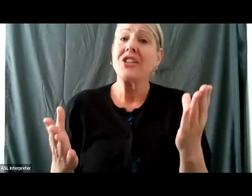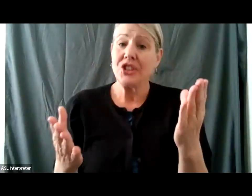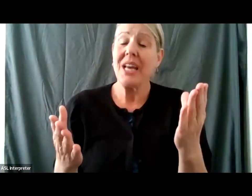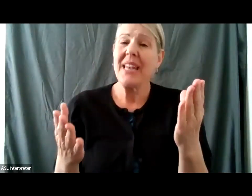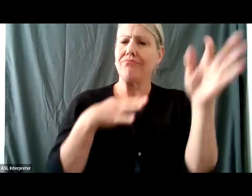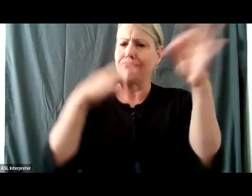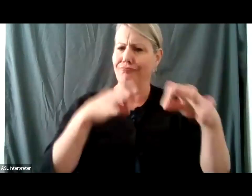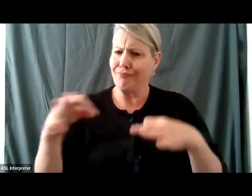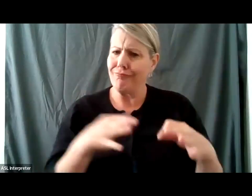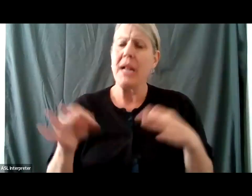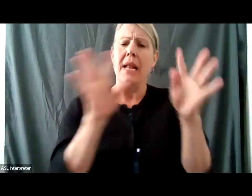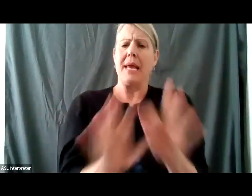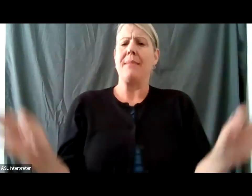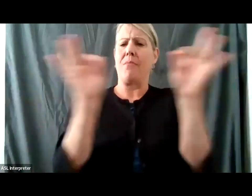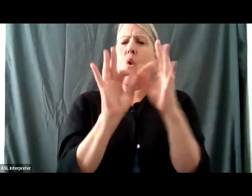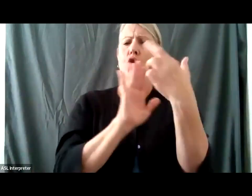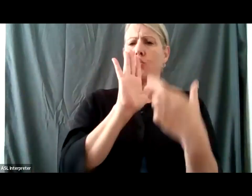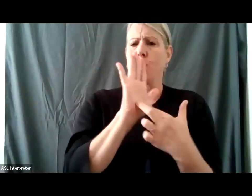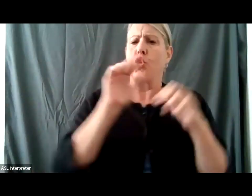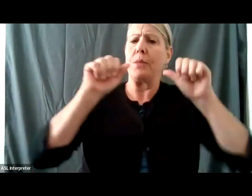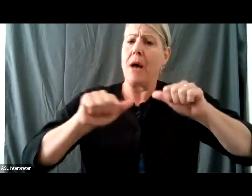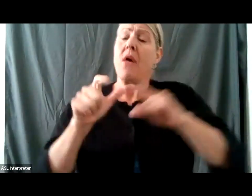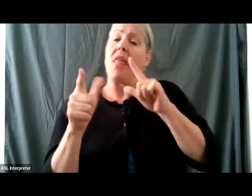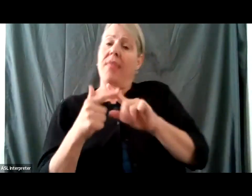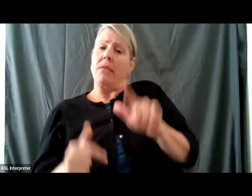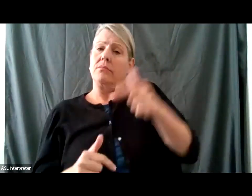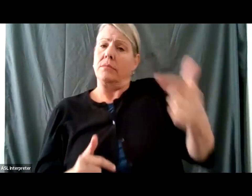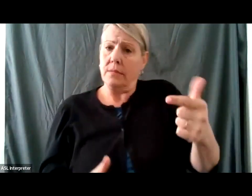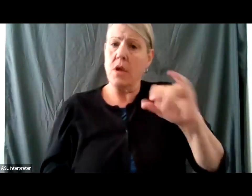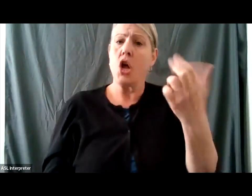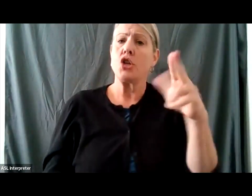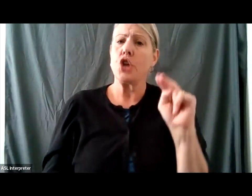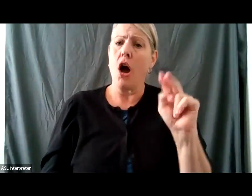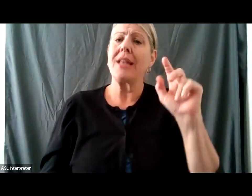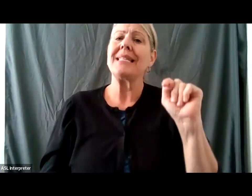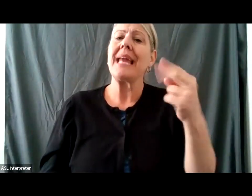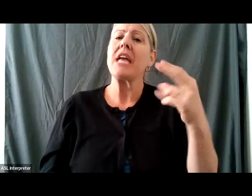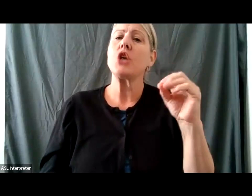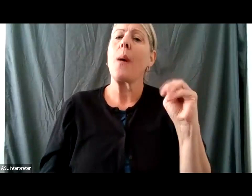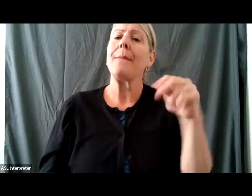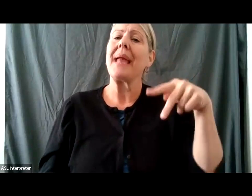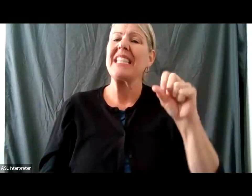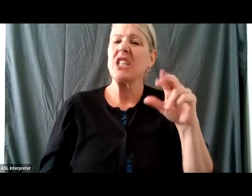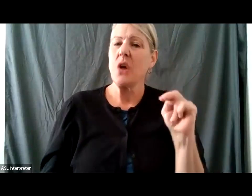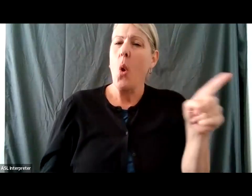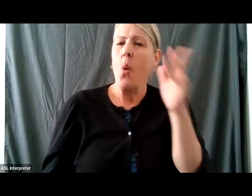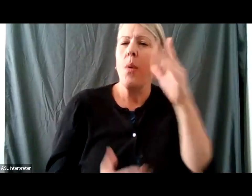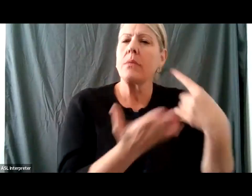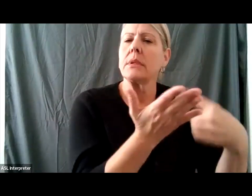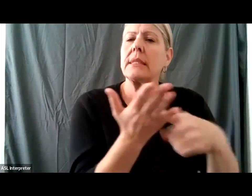of the key provisions. And then I'll turn it over to my colleague John Thompson to discuss some specific accessibility provisions.